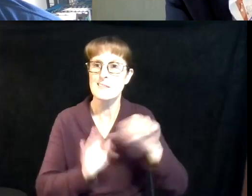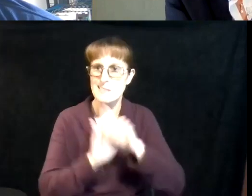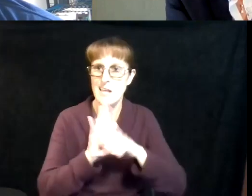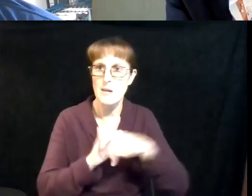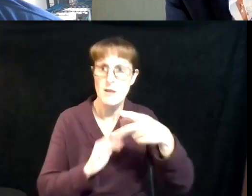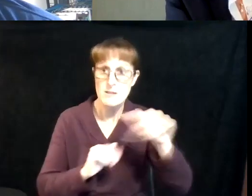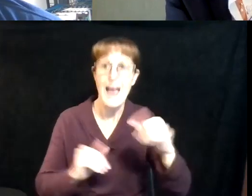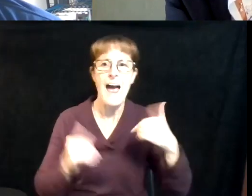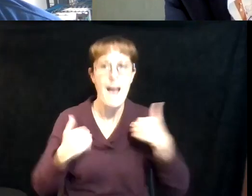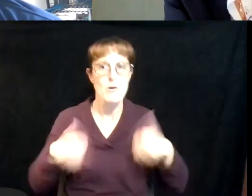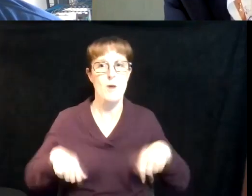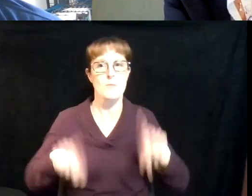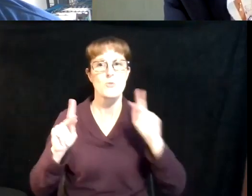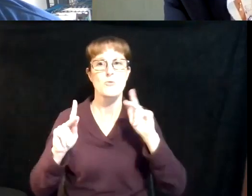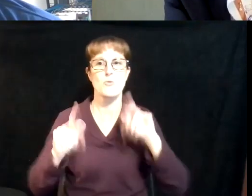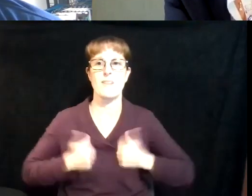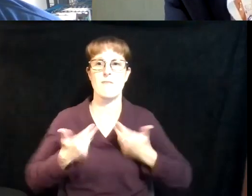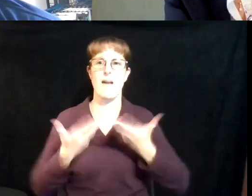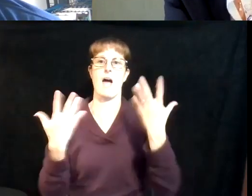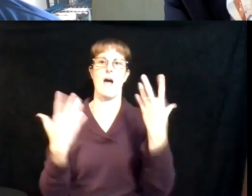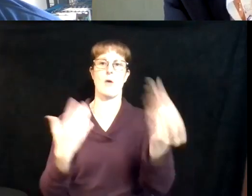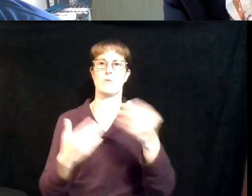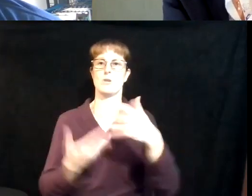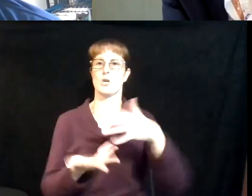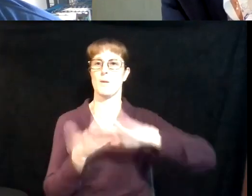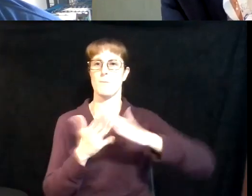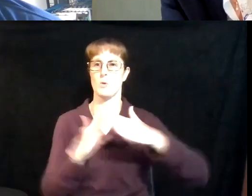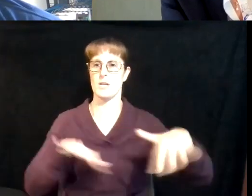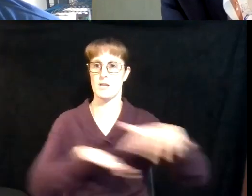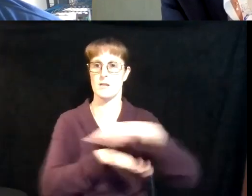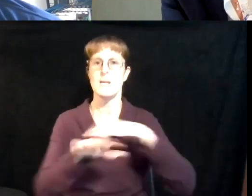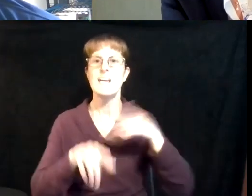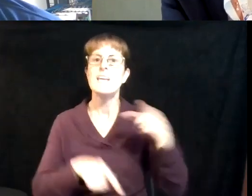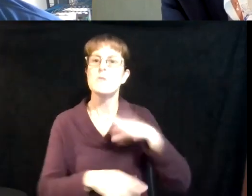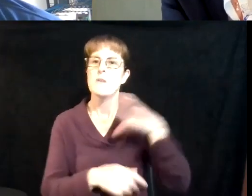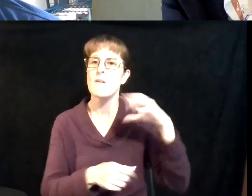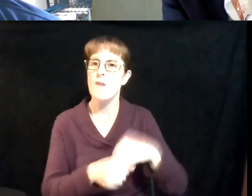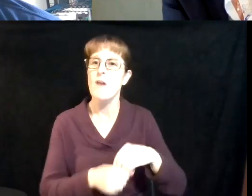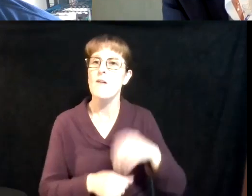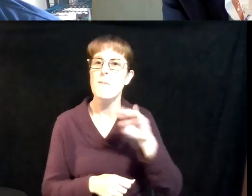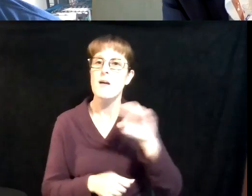He also served on the Massachusetts Department of Mental Retardation Human Rights Committee.